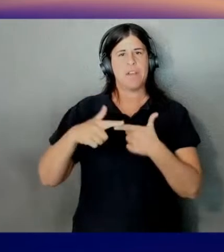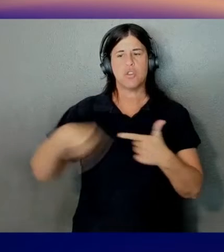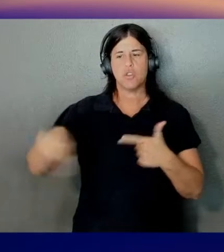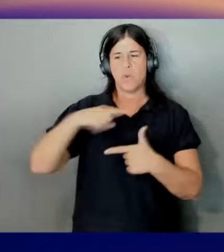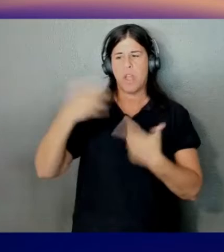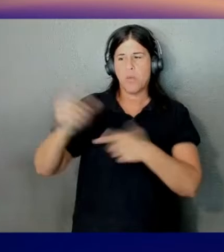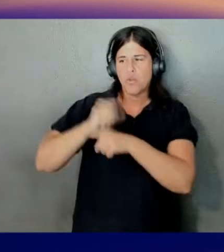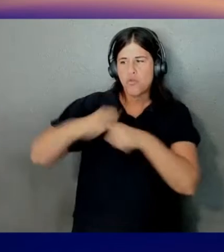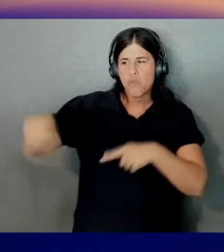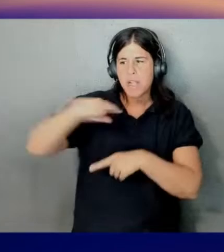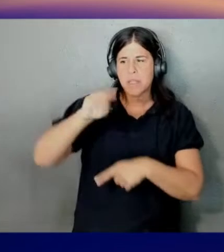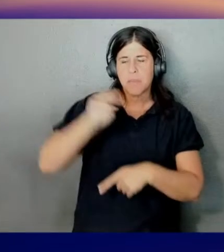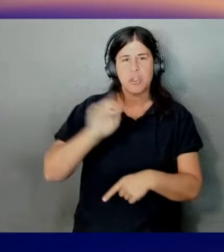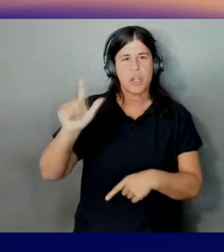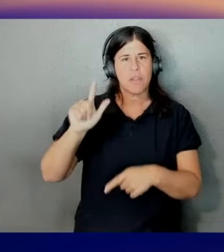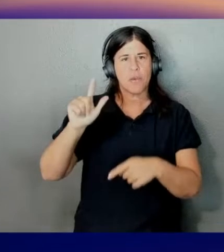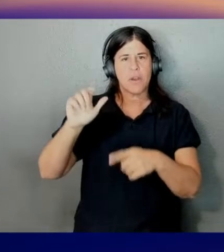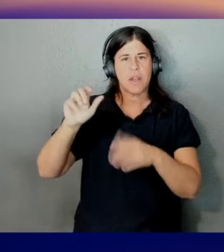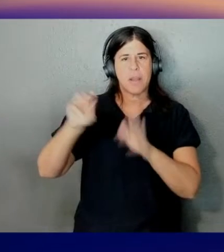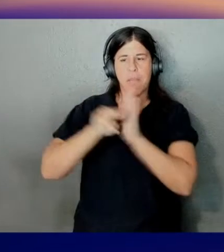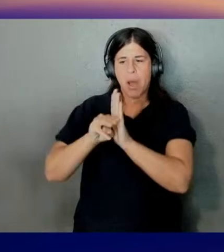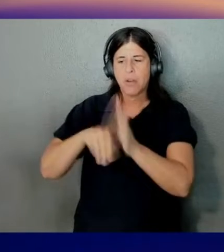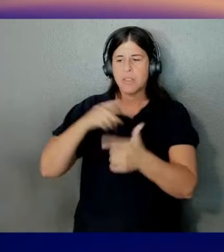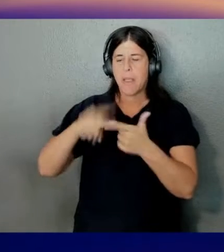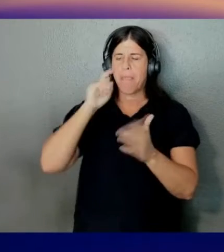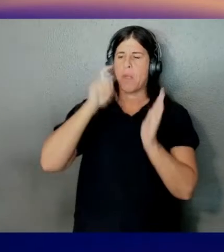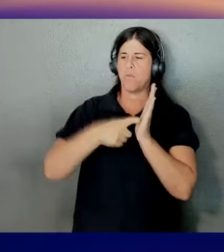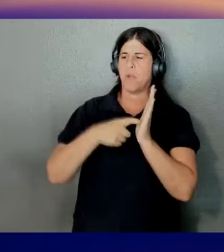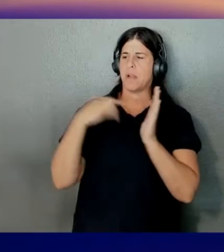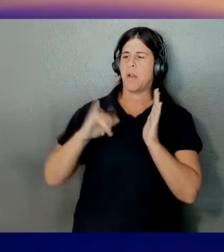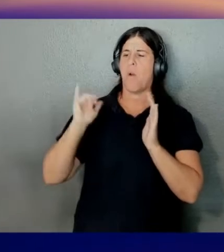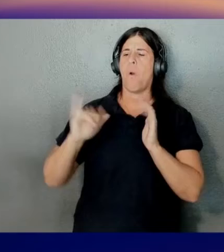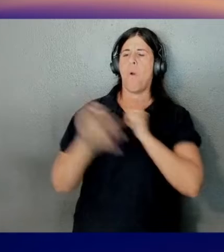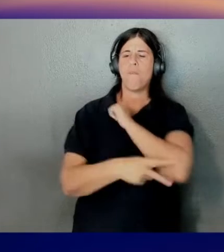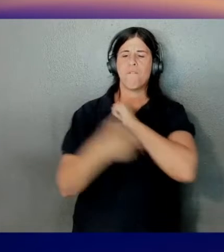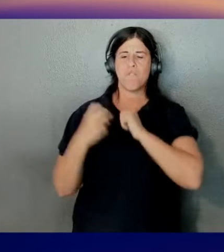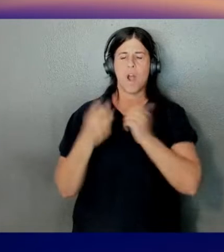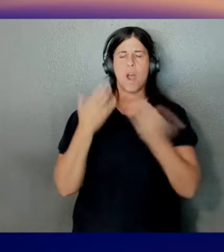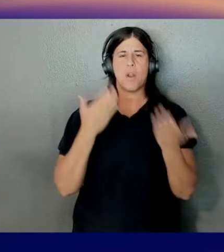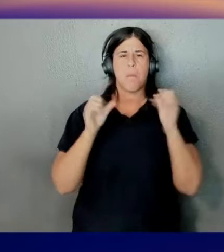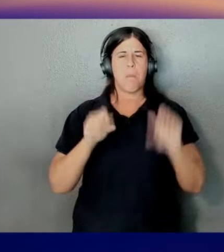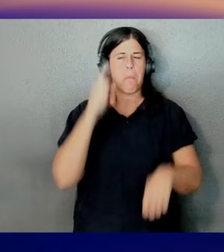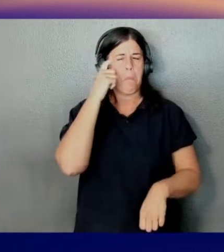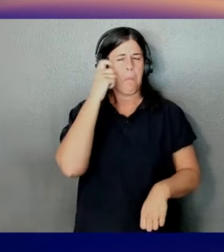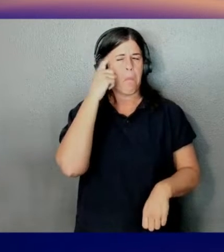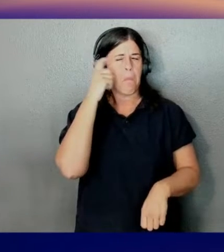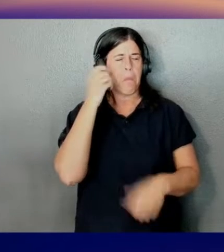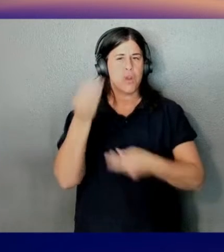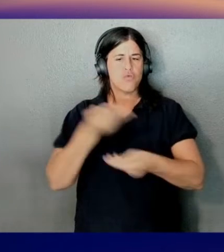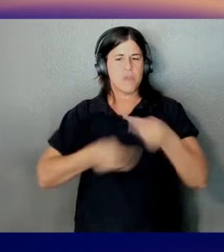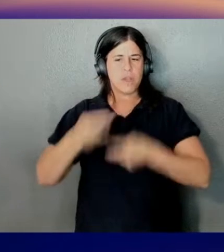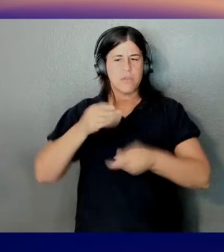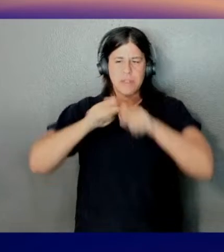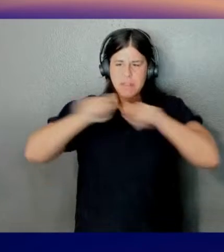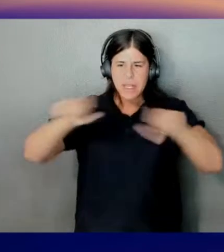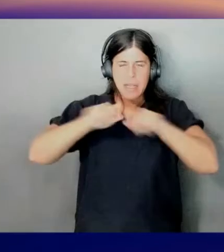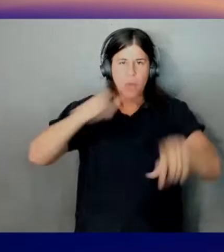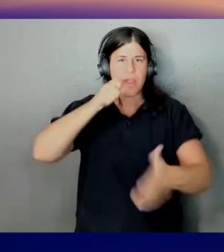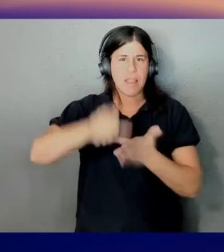and then recognize fraud patterns in transactions and send out these alerts. That's one example.